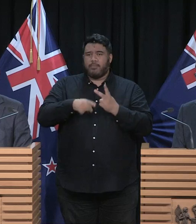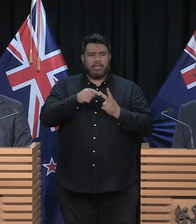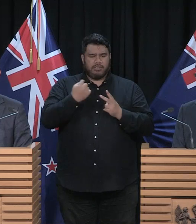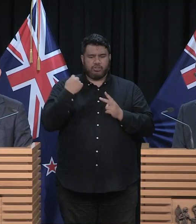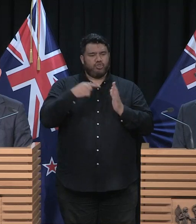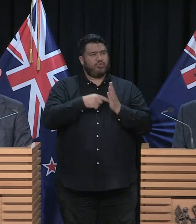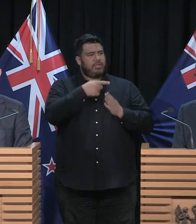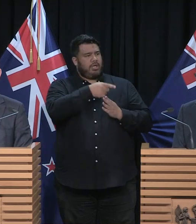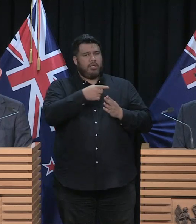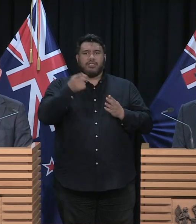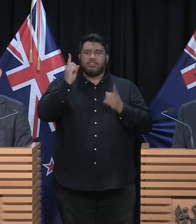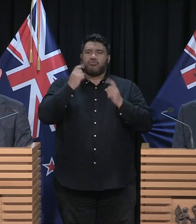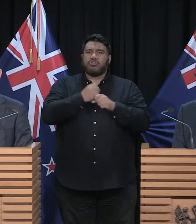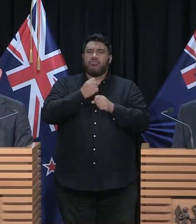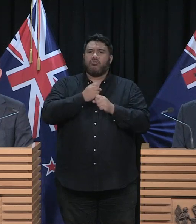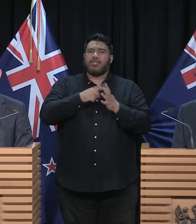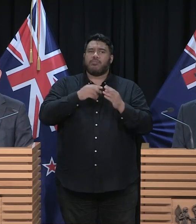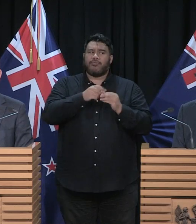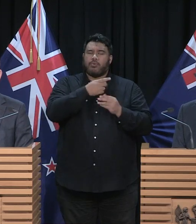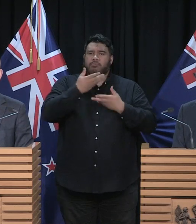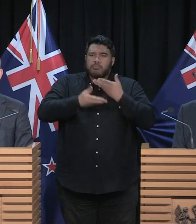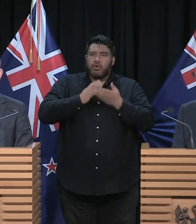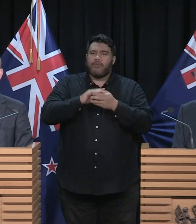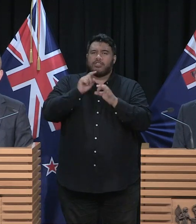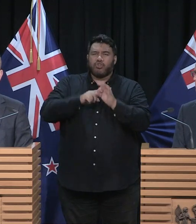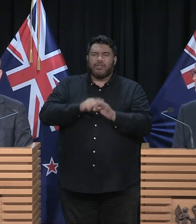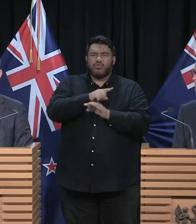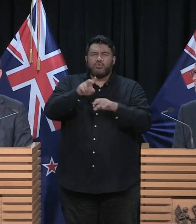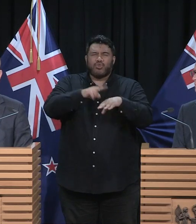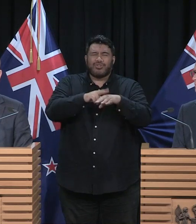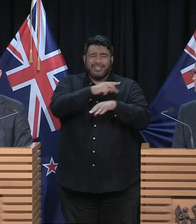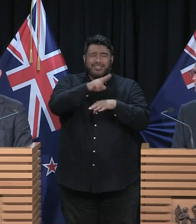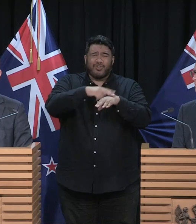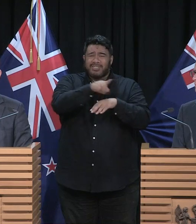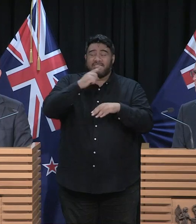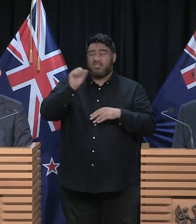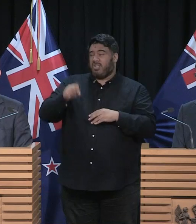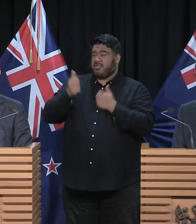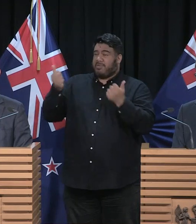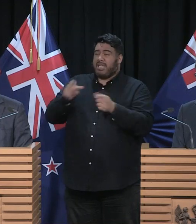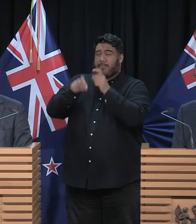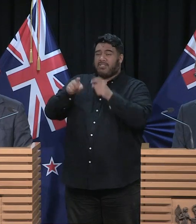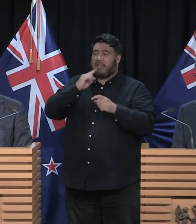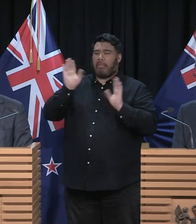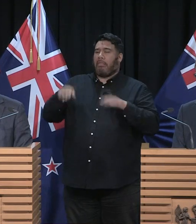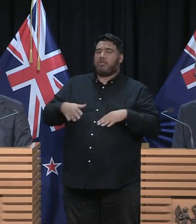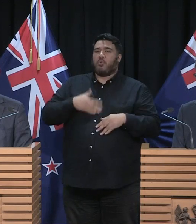people in the sector, but also the survey that the Director-General went through on Tuesday showed that the